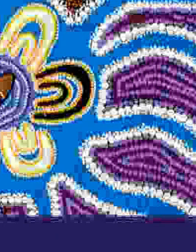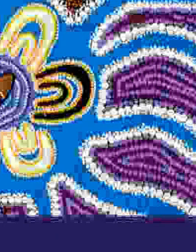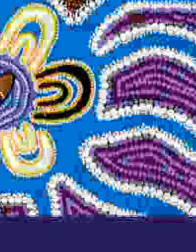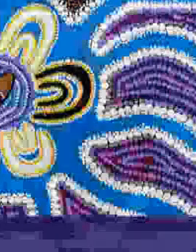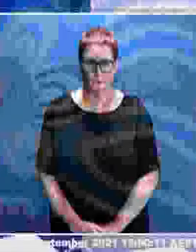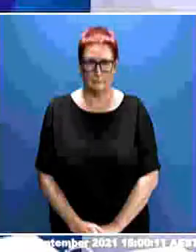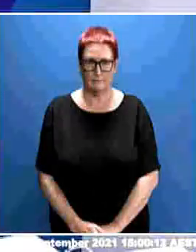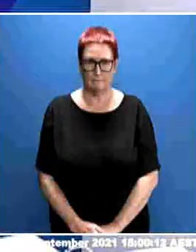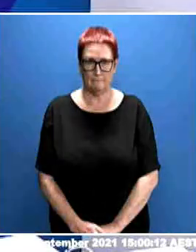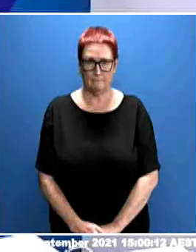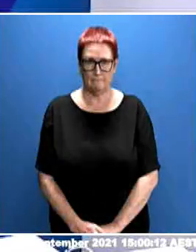The Royal Commission has now resumed.